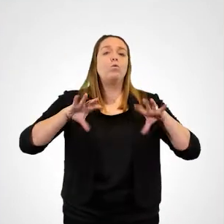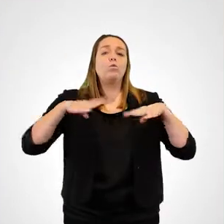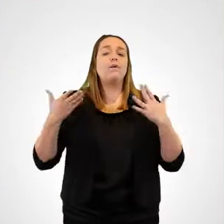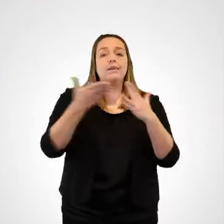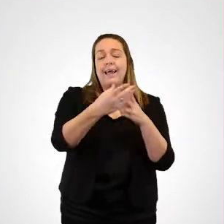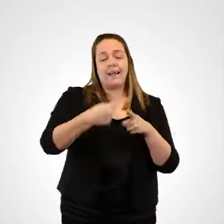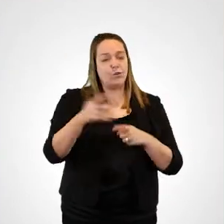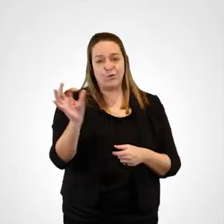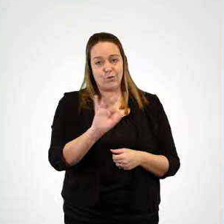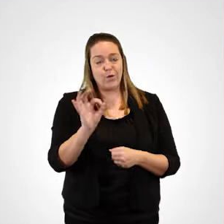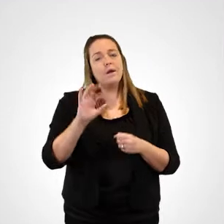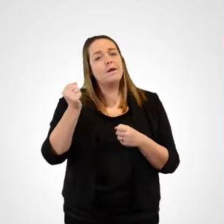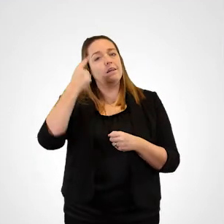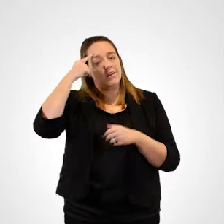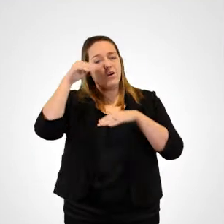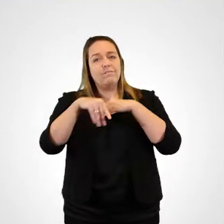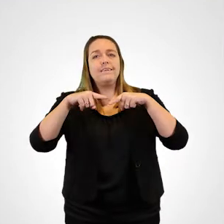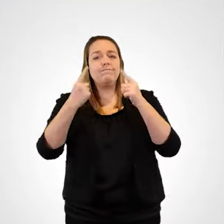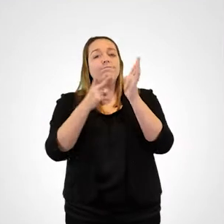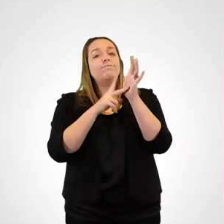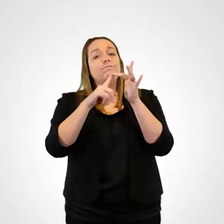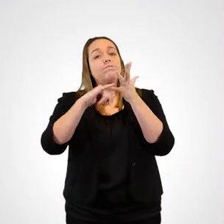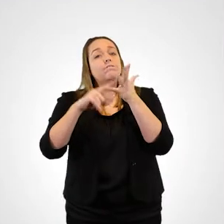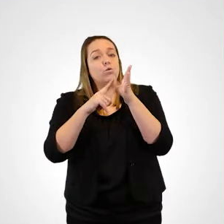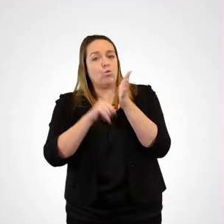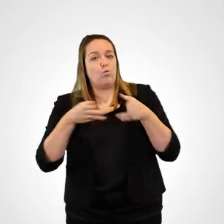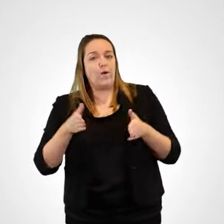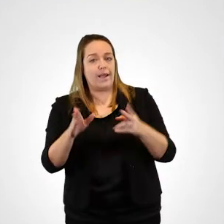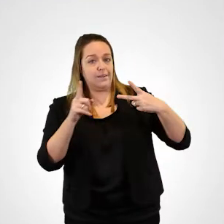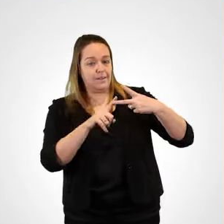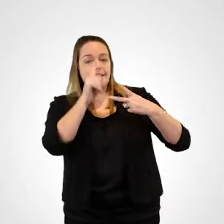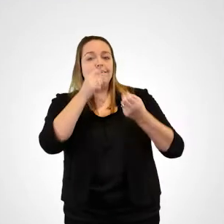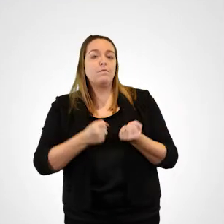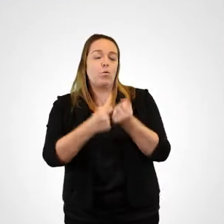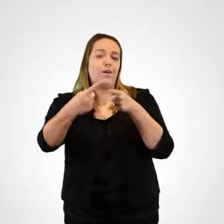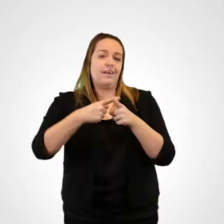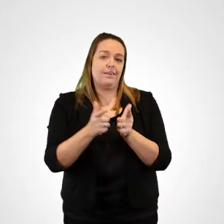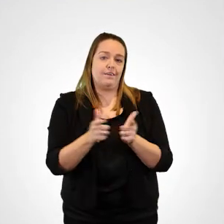We still need to consider visual routes to support English language acquisition.